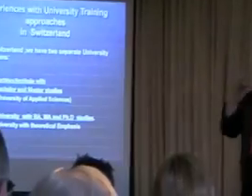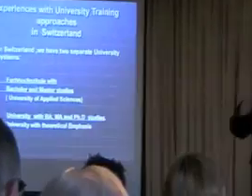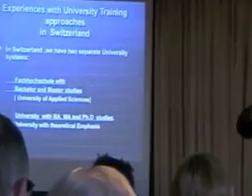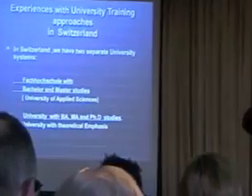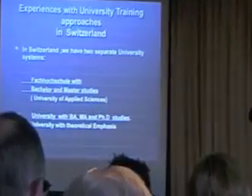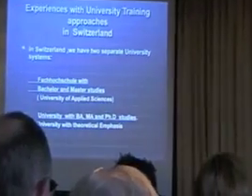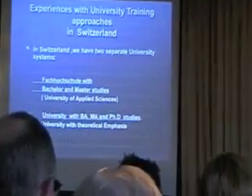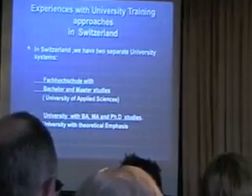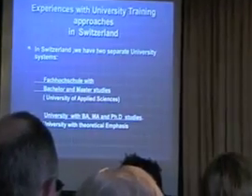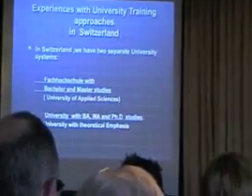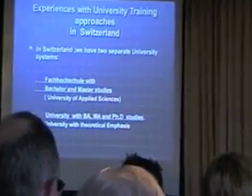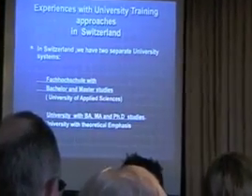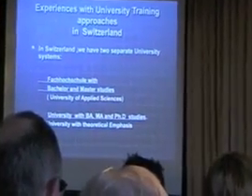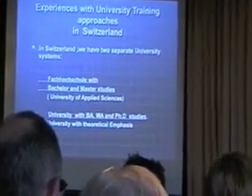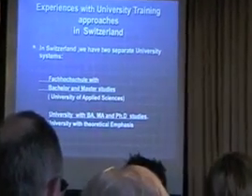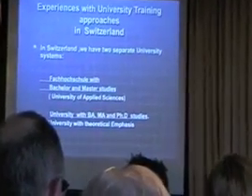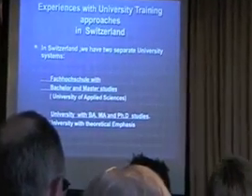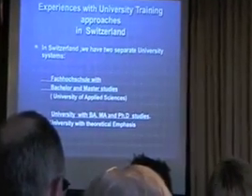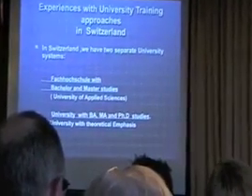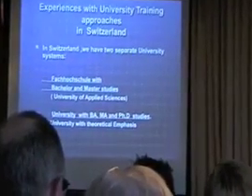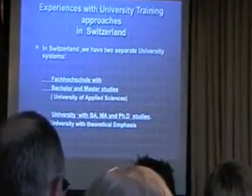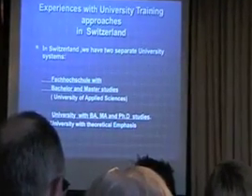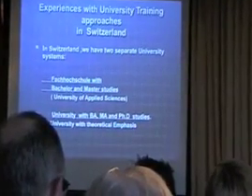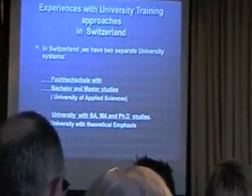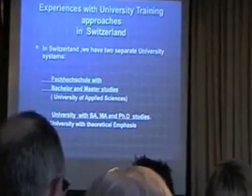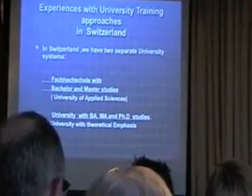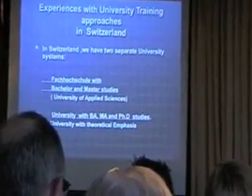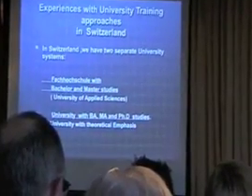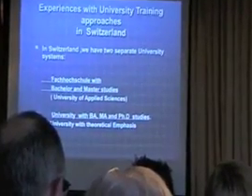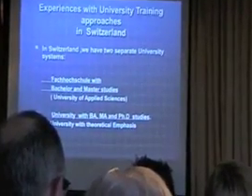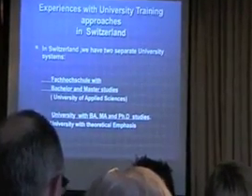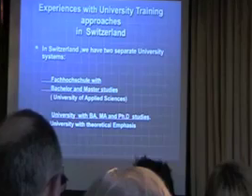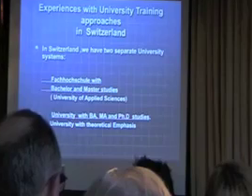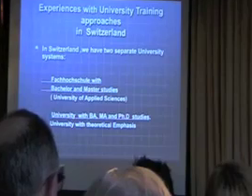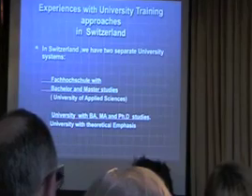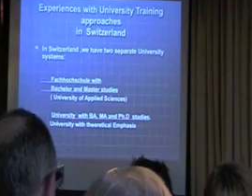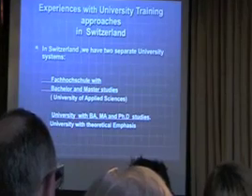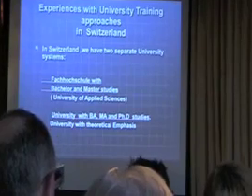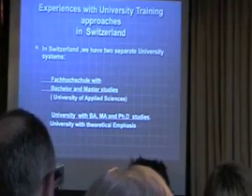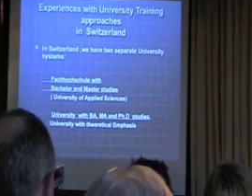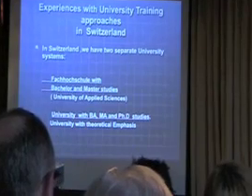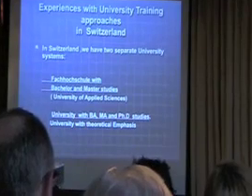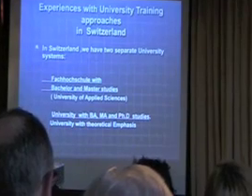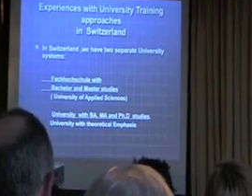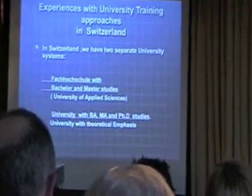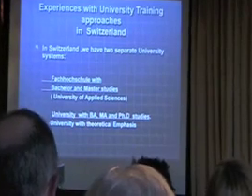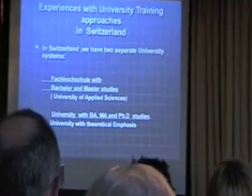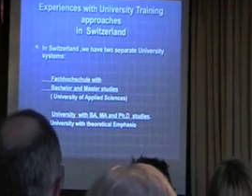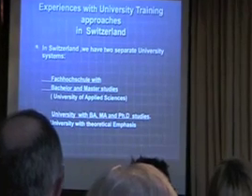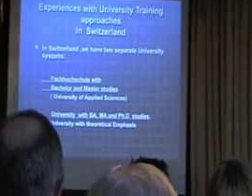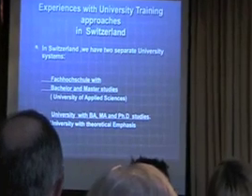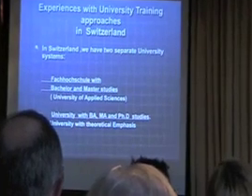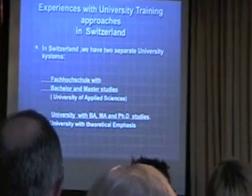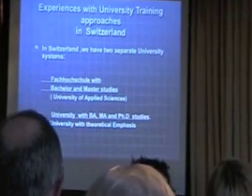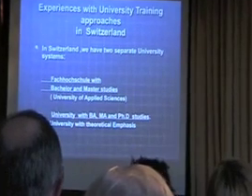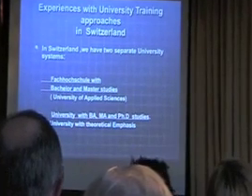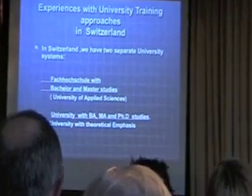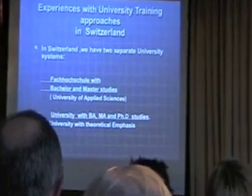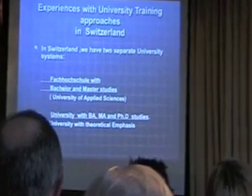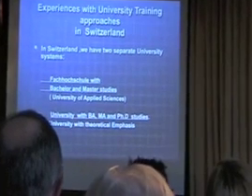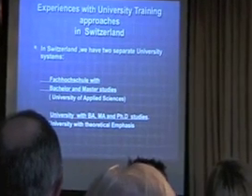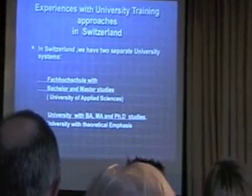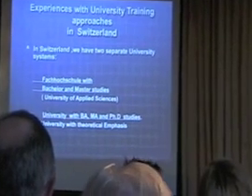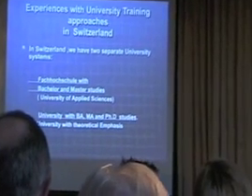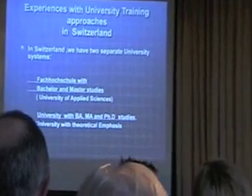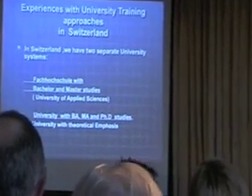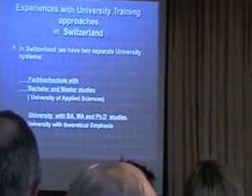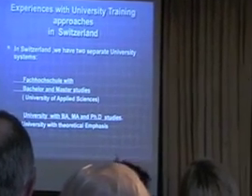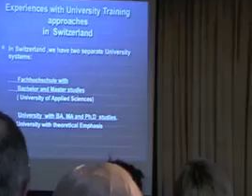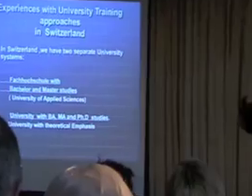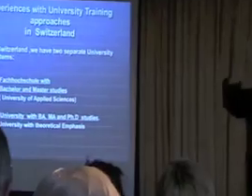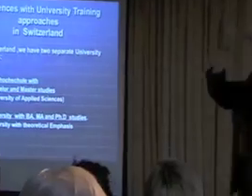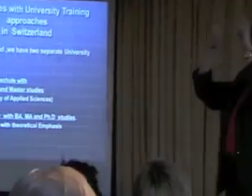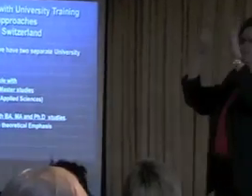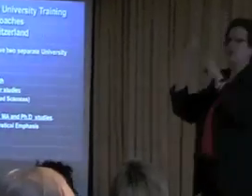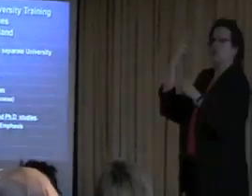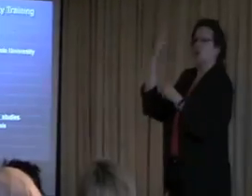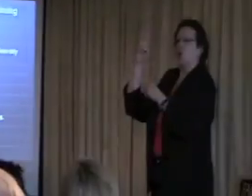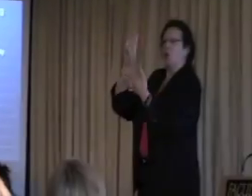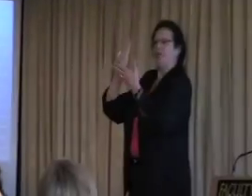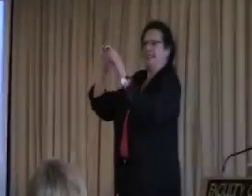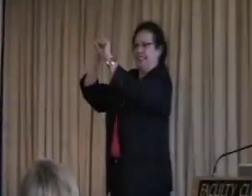that there's a lot of agreement. I wanted to share with you my perceptions as an outsider.